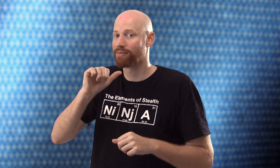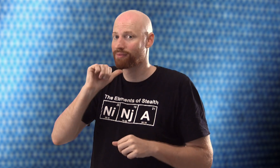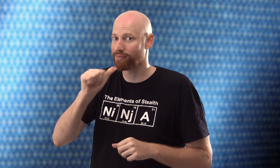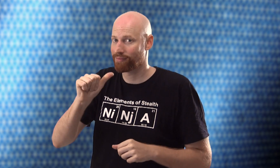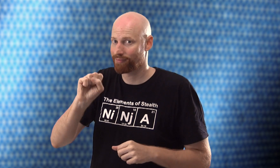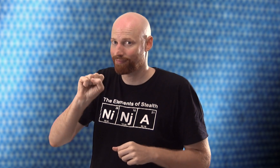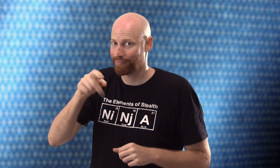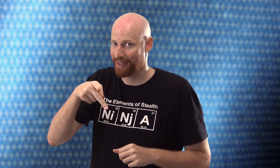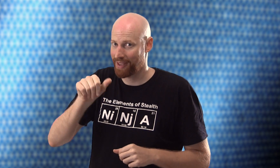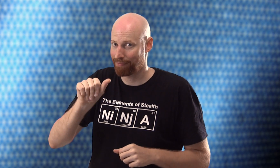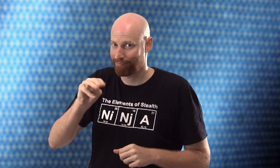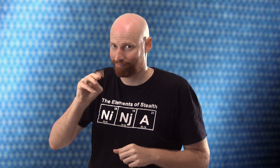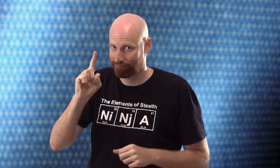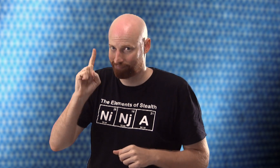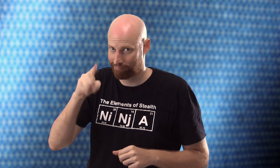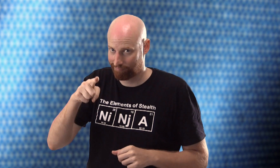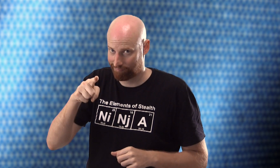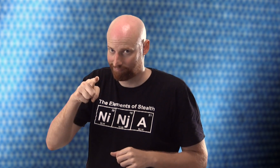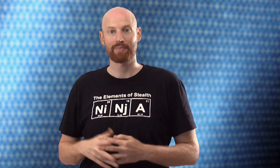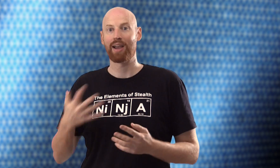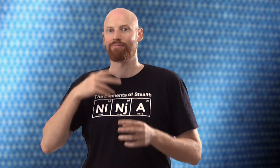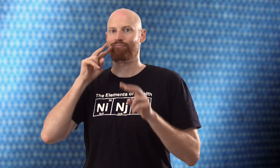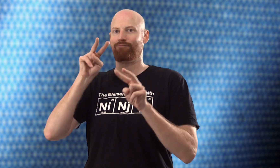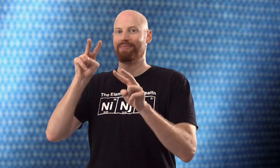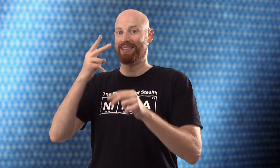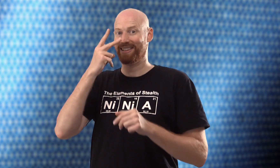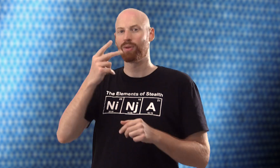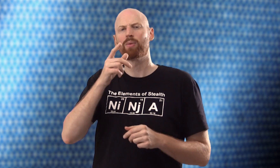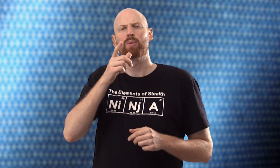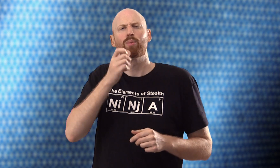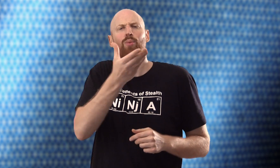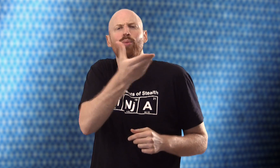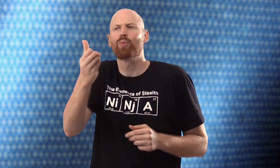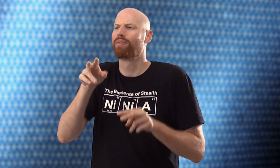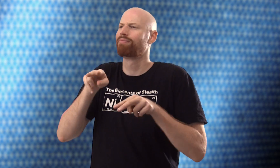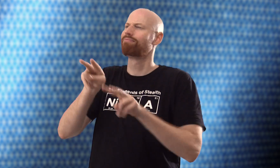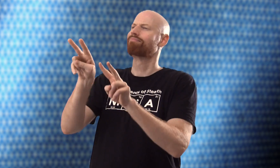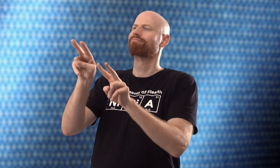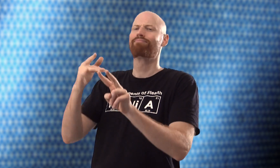it's not spam. So, I look forward to seeing who you